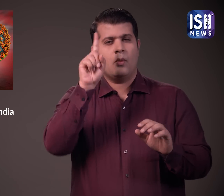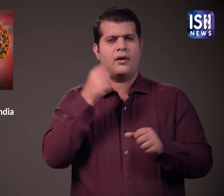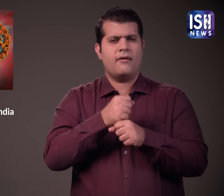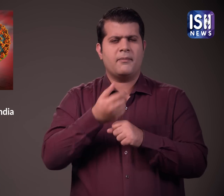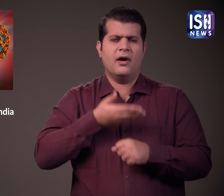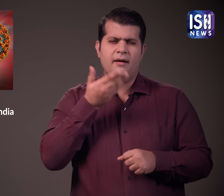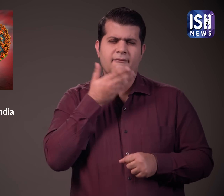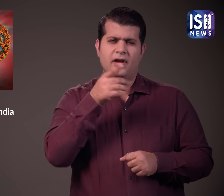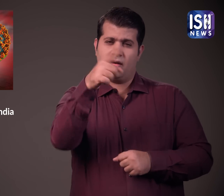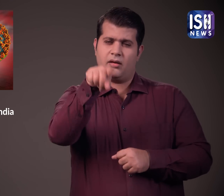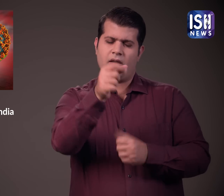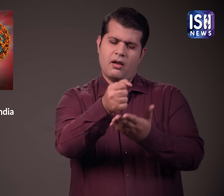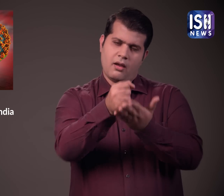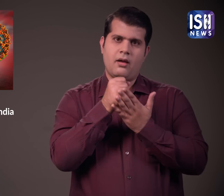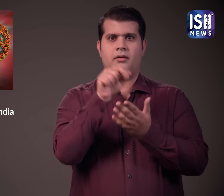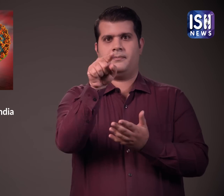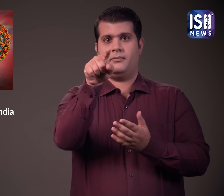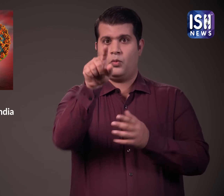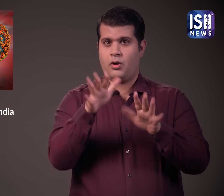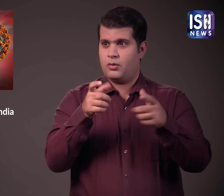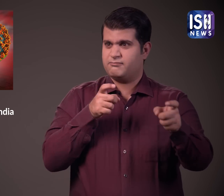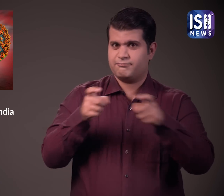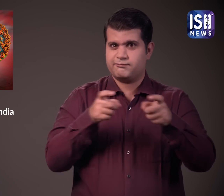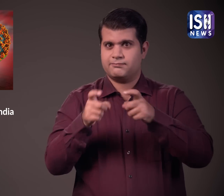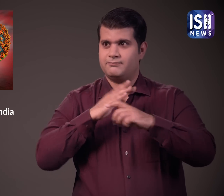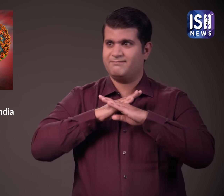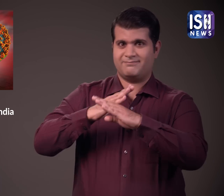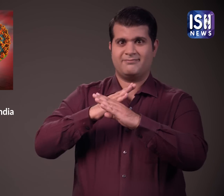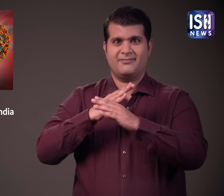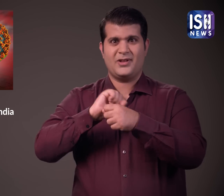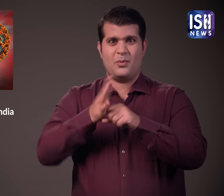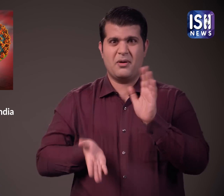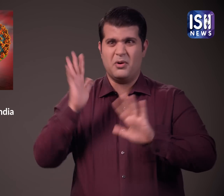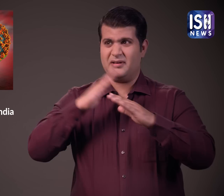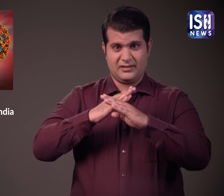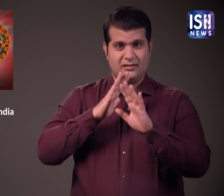However the government has said that the people can help them control the spread of the virus